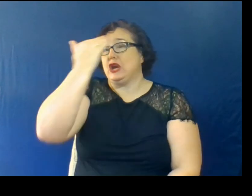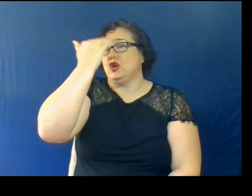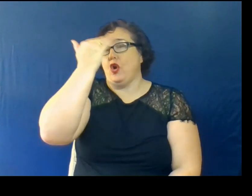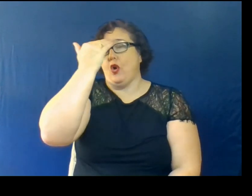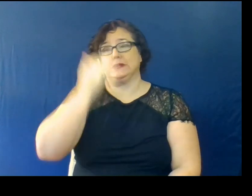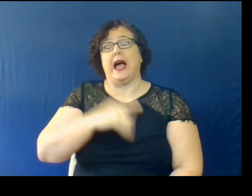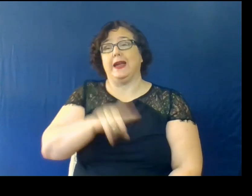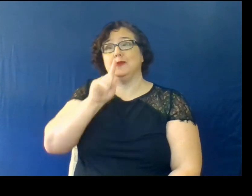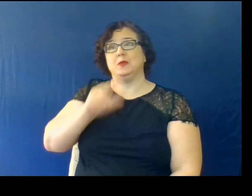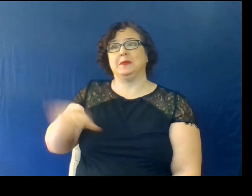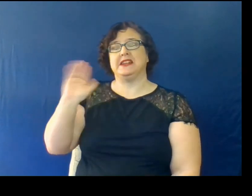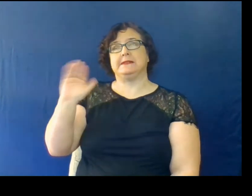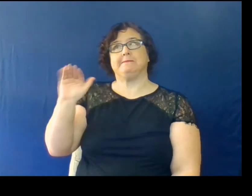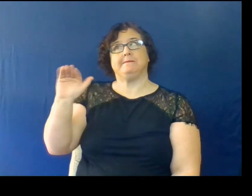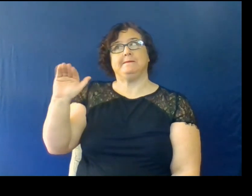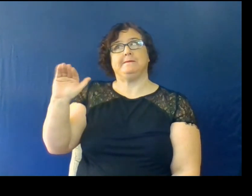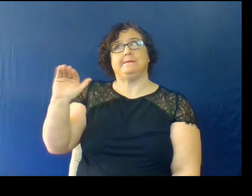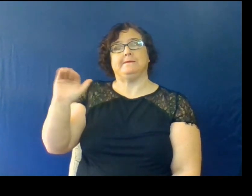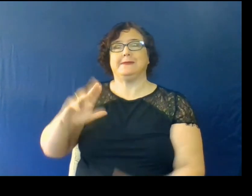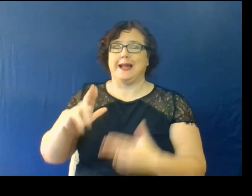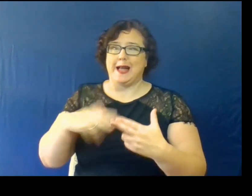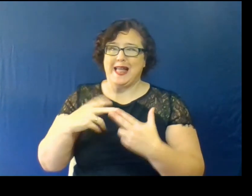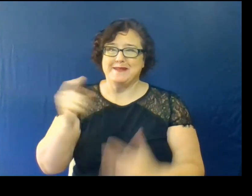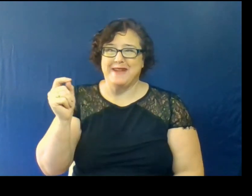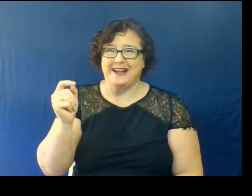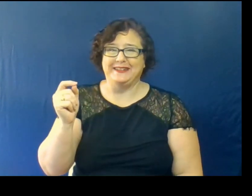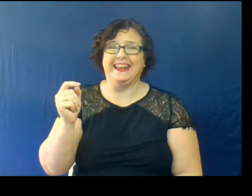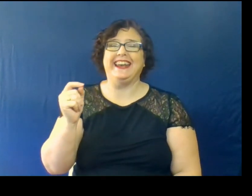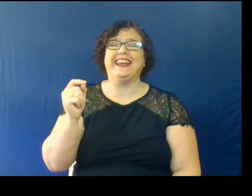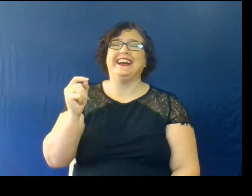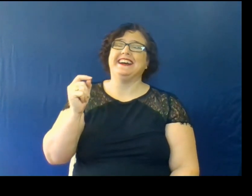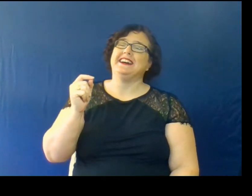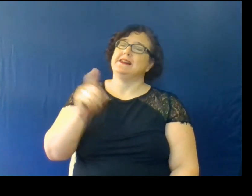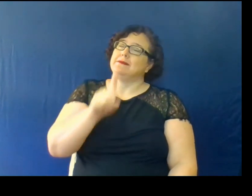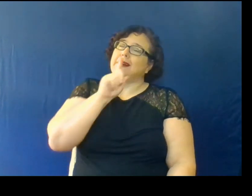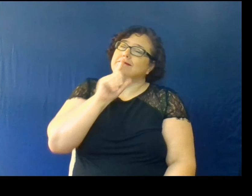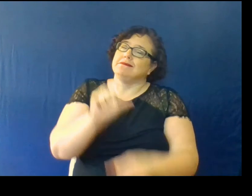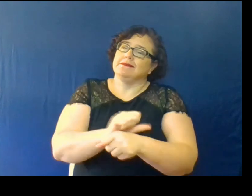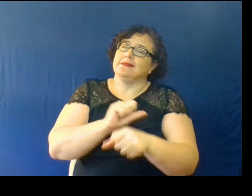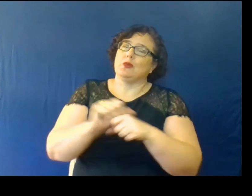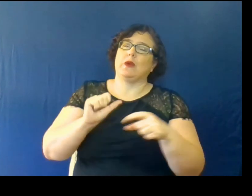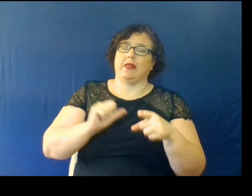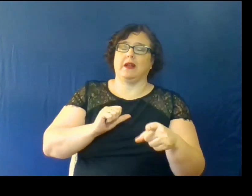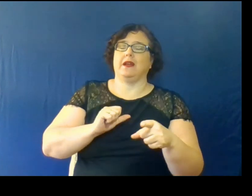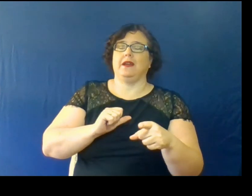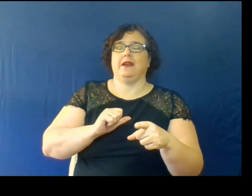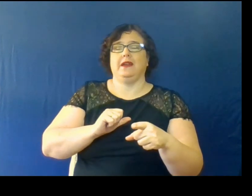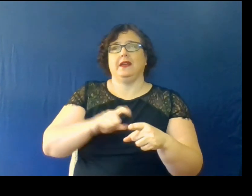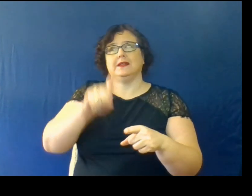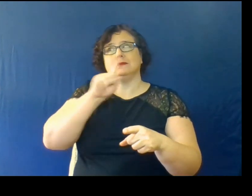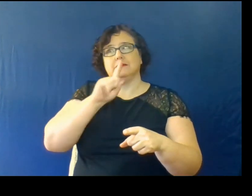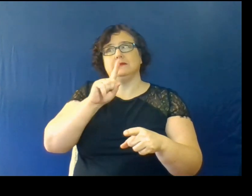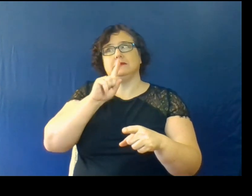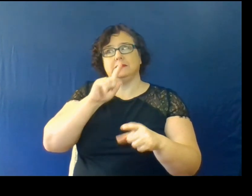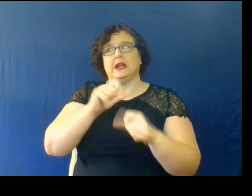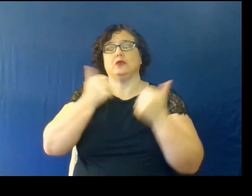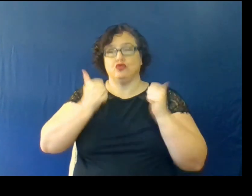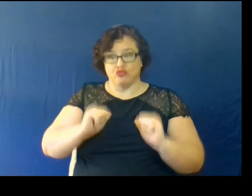fly in his ointment but he's really he really is very genuinely trying to make this happen and it